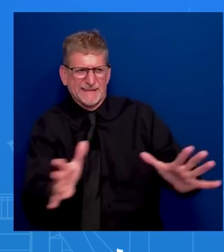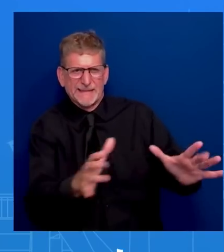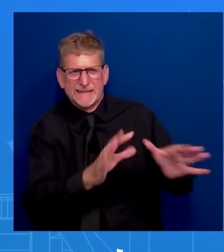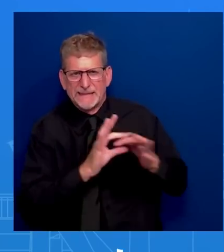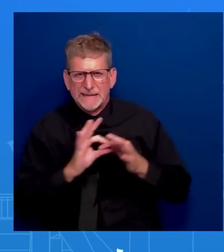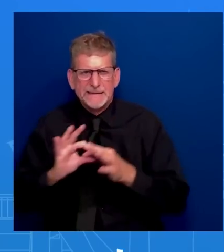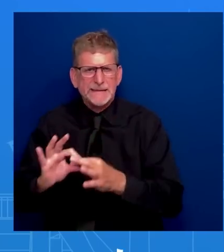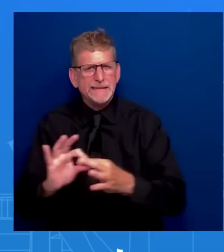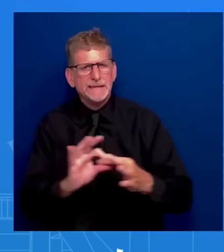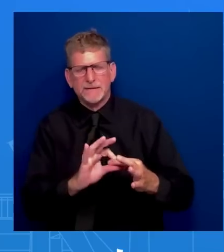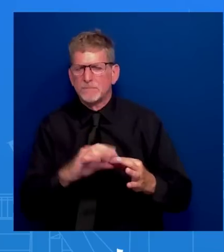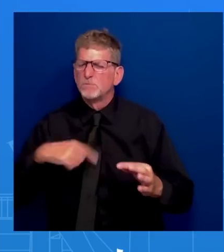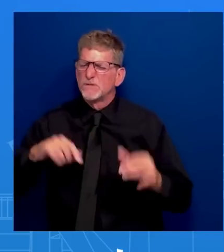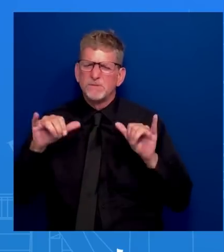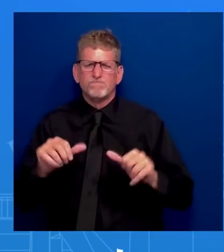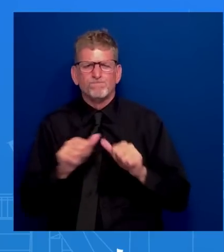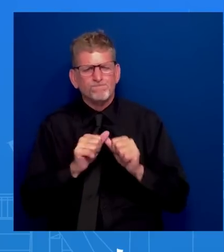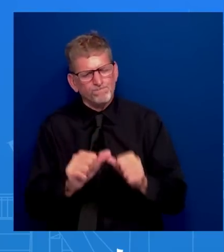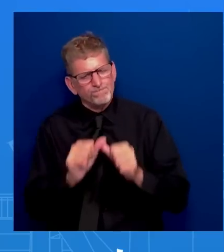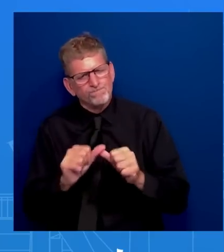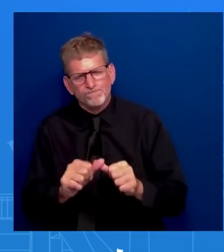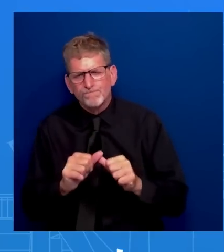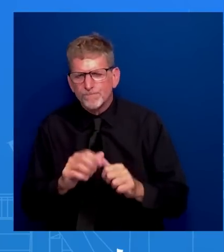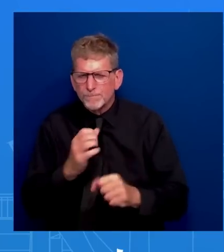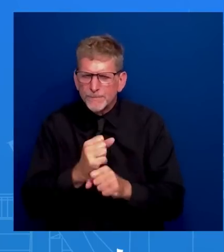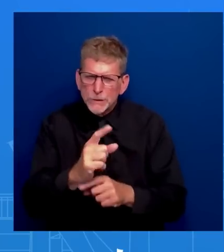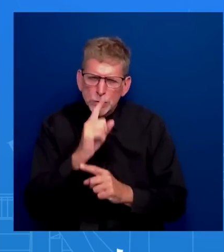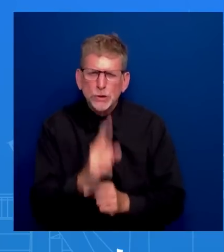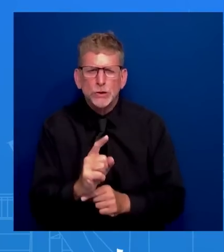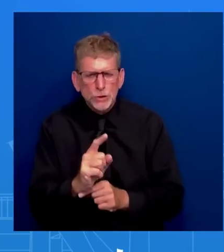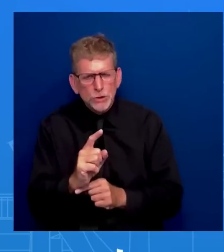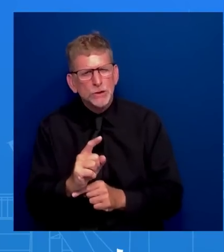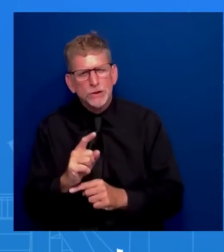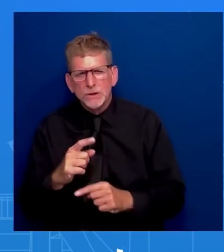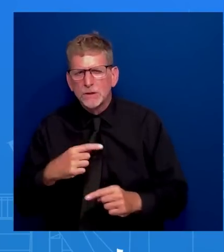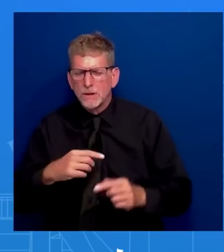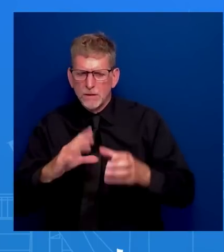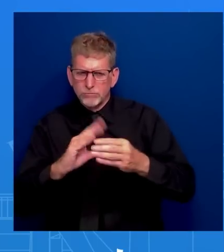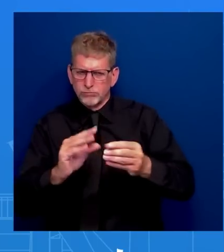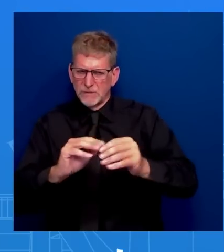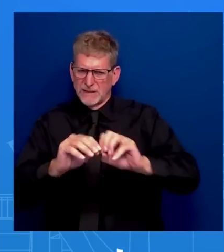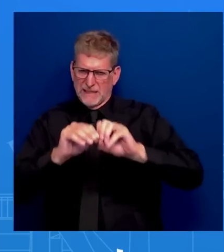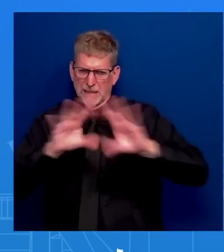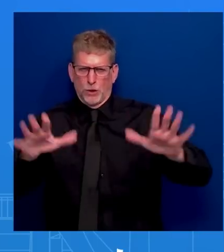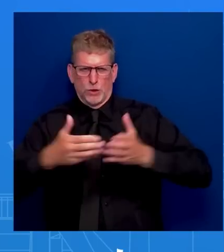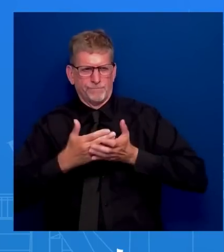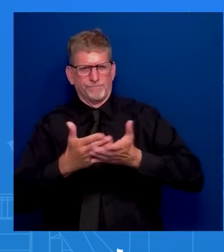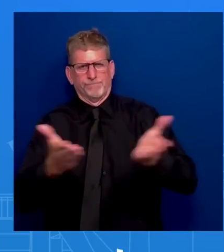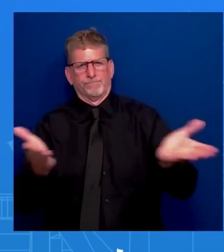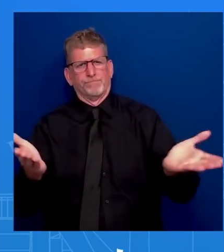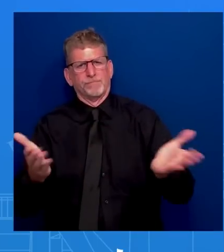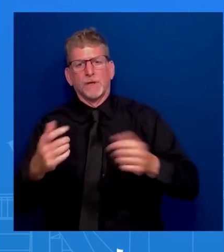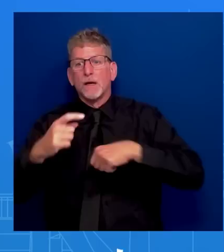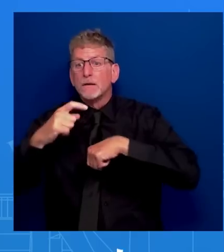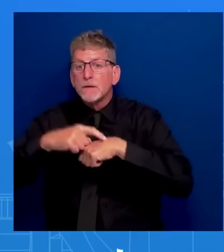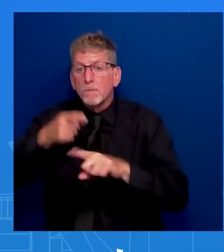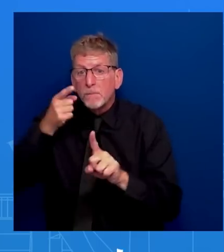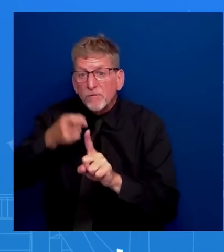that we make our voice clear. But I don't have a timeline to share. You know, the President speaks to his --